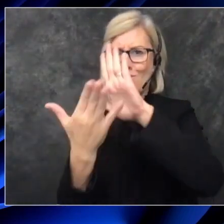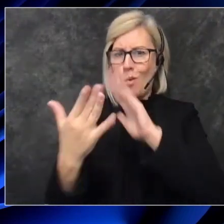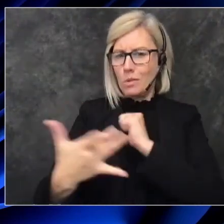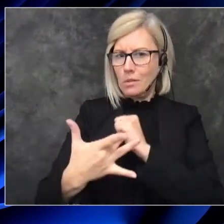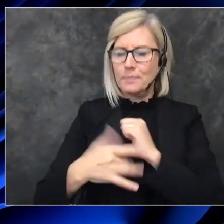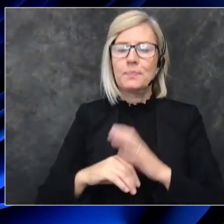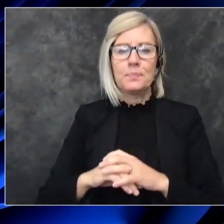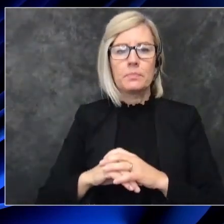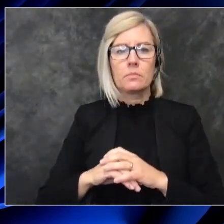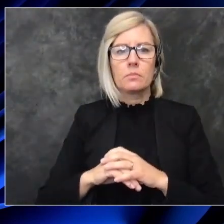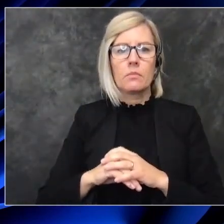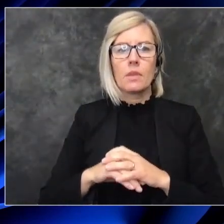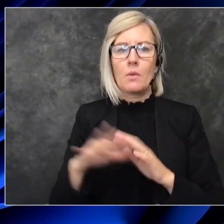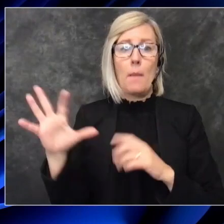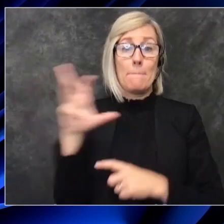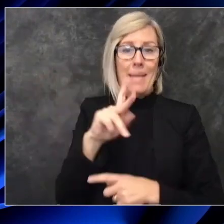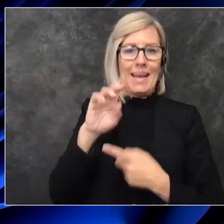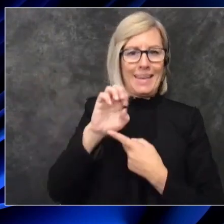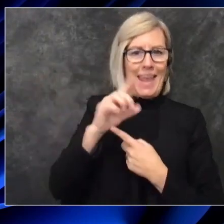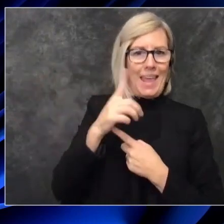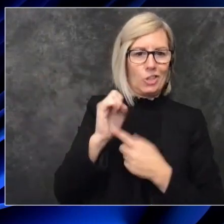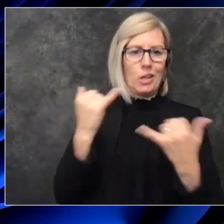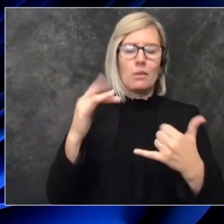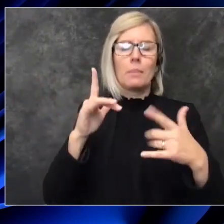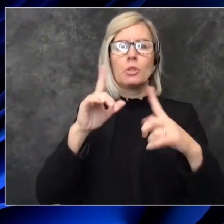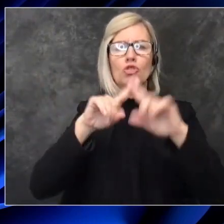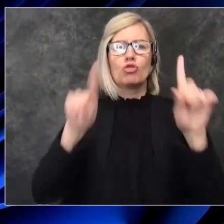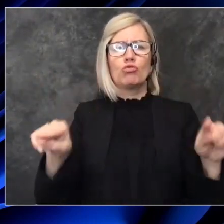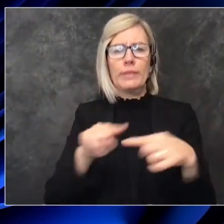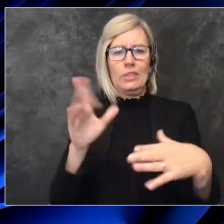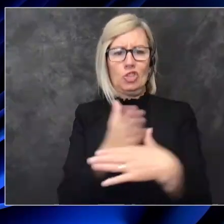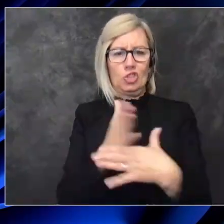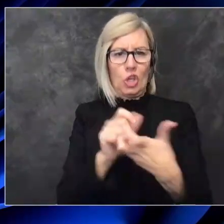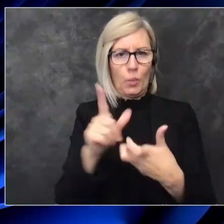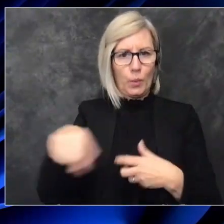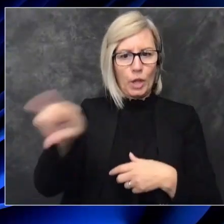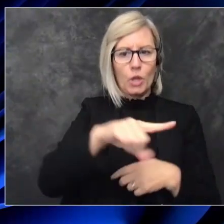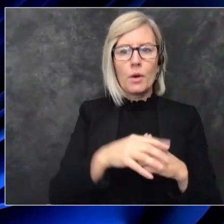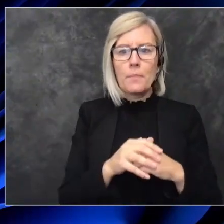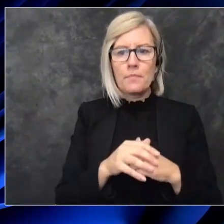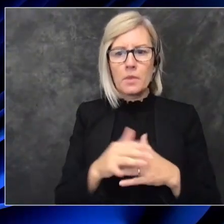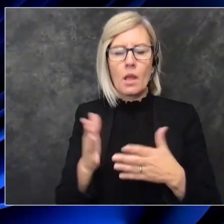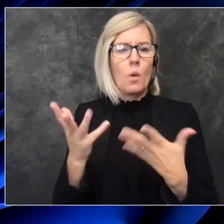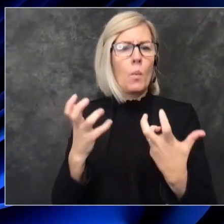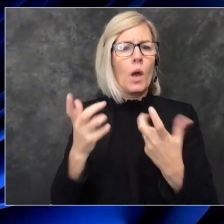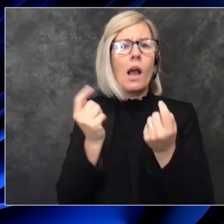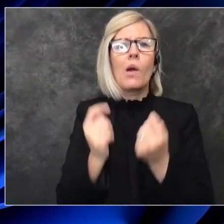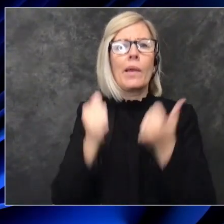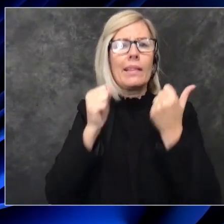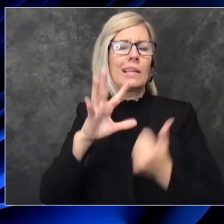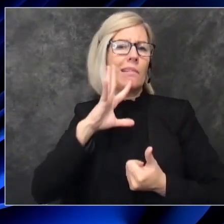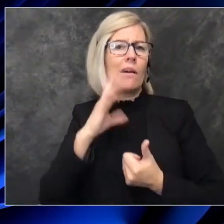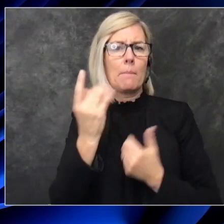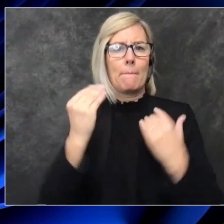So if I can just screen share this with you. I just want to quickly talk a little bit more about cognitive disabilities and